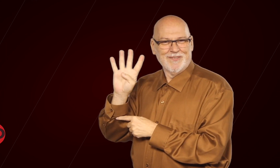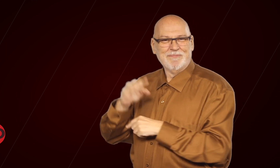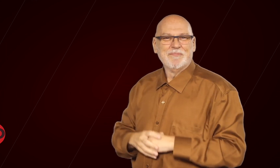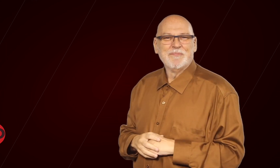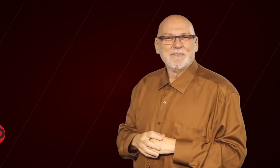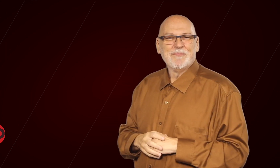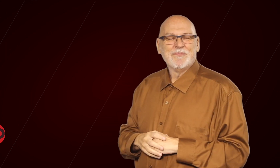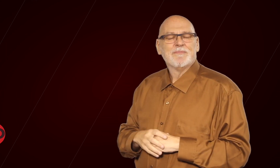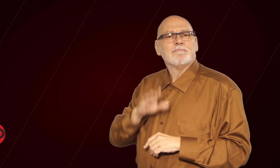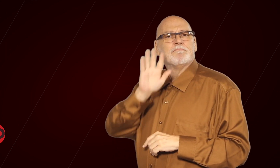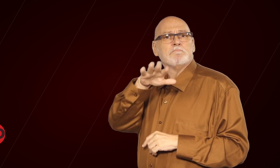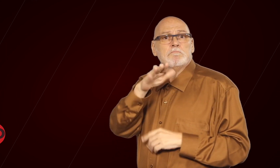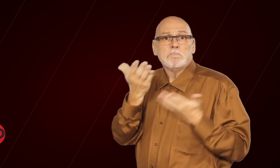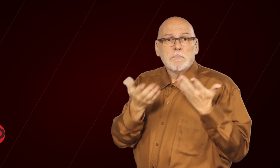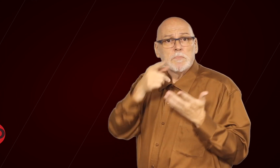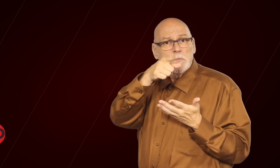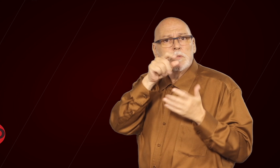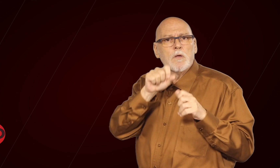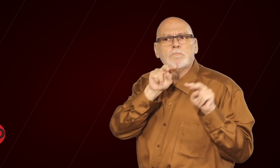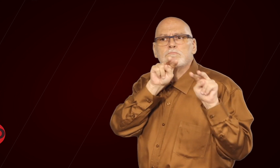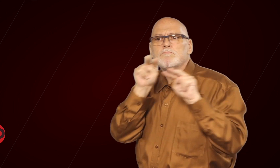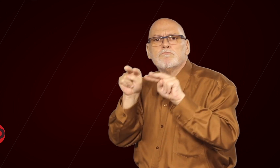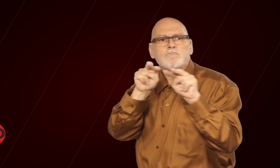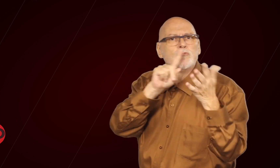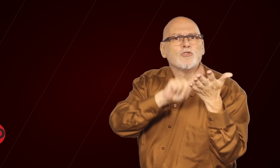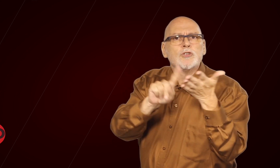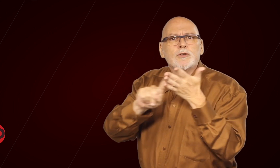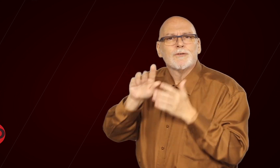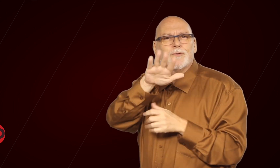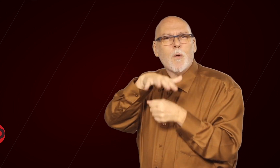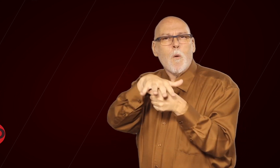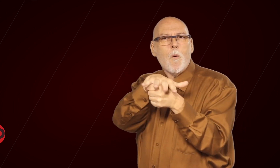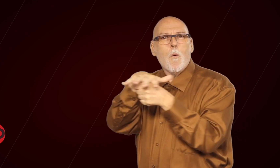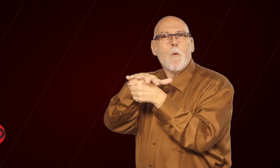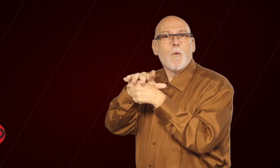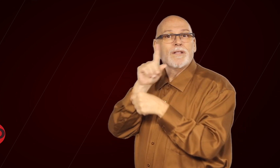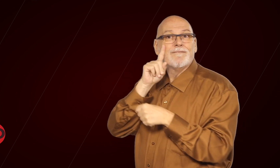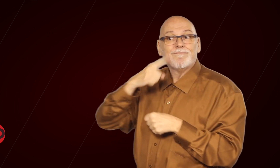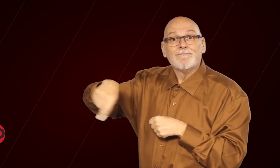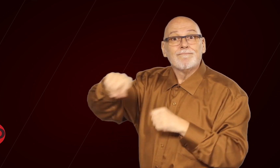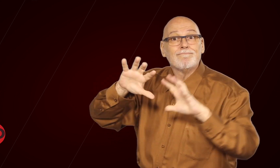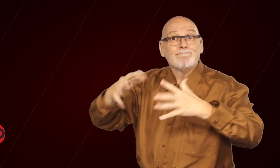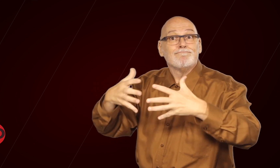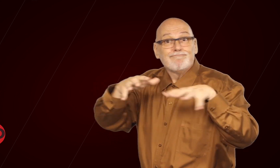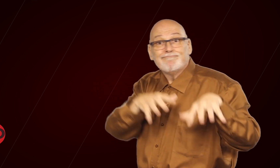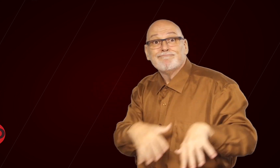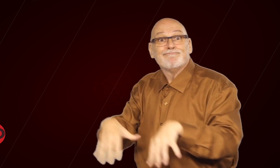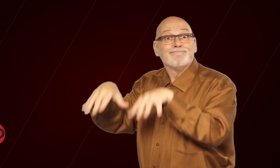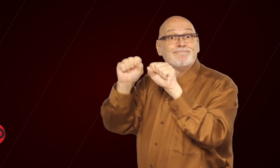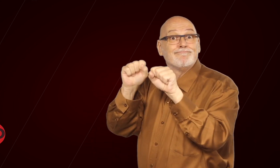You may want to check your local Deaf groups to see if they